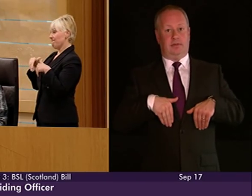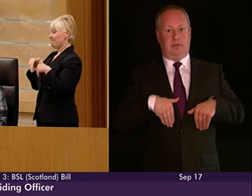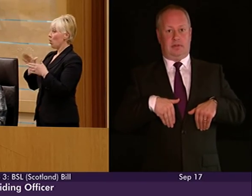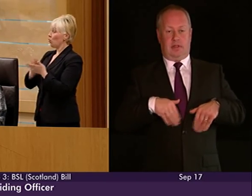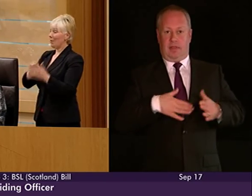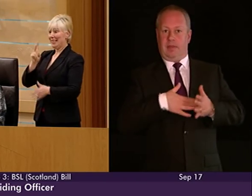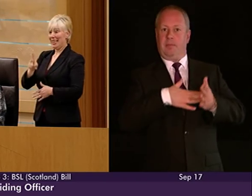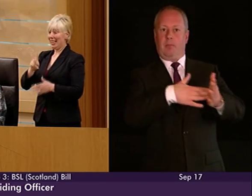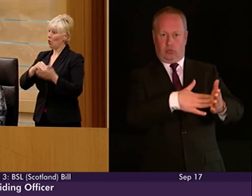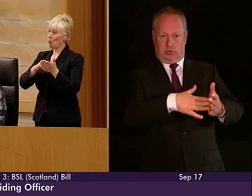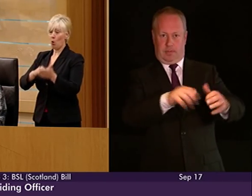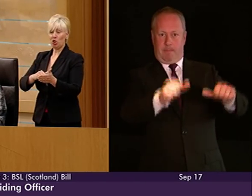Motion agreed to